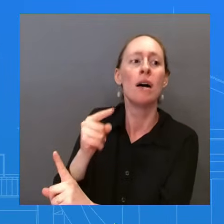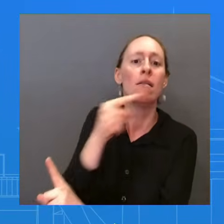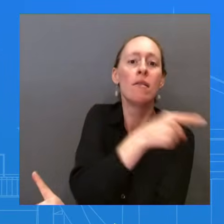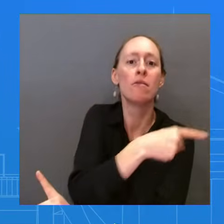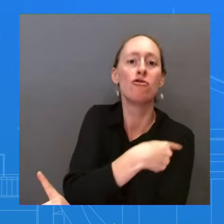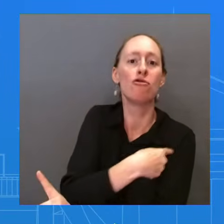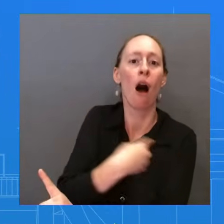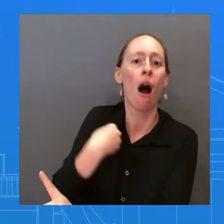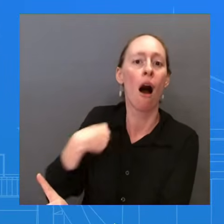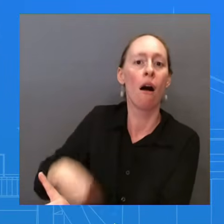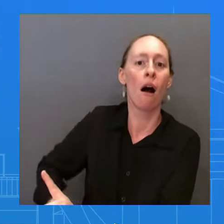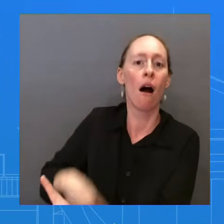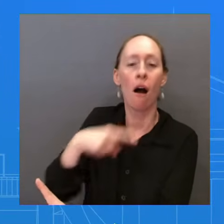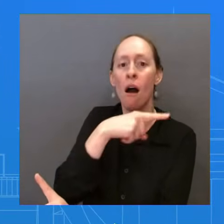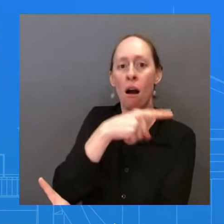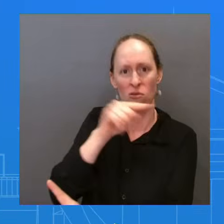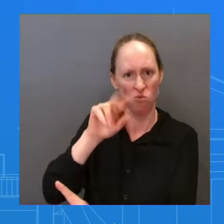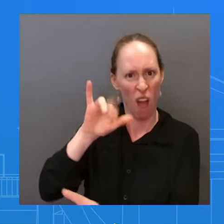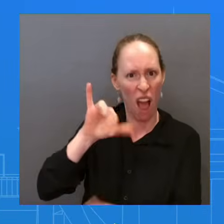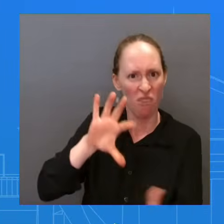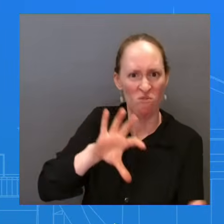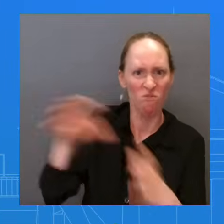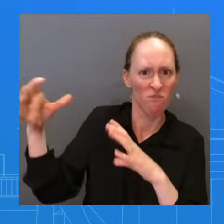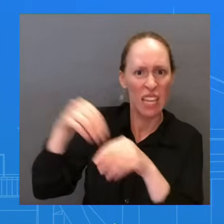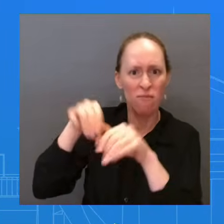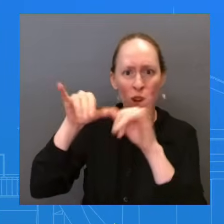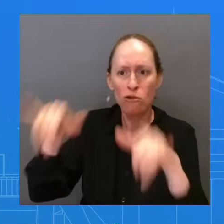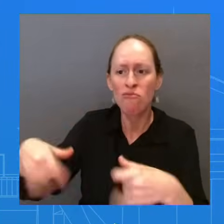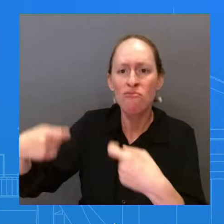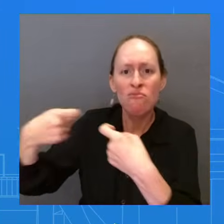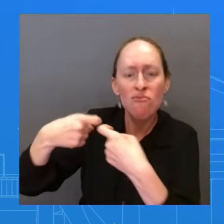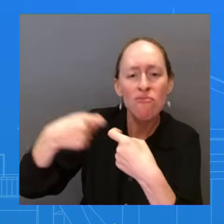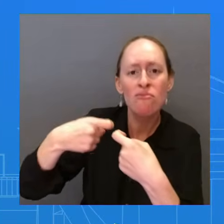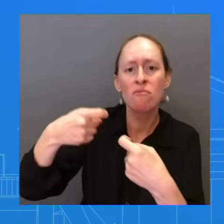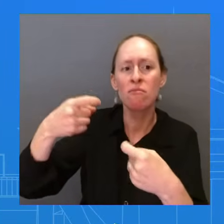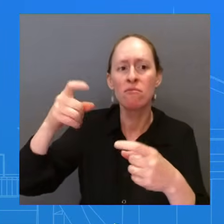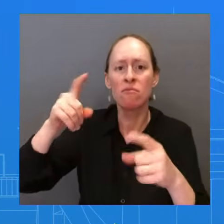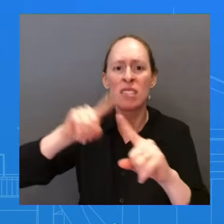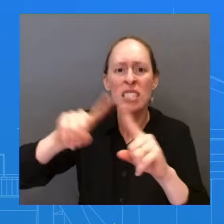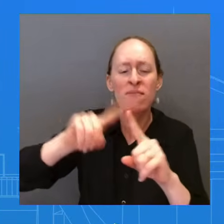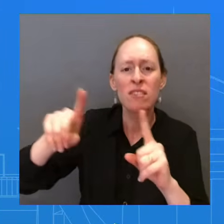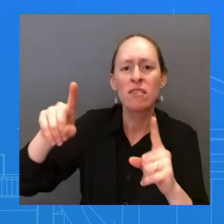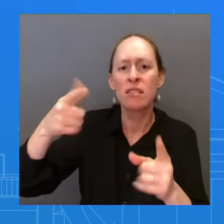as one of the largest Chinese cyberespionage campaigns. Do you know what has been targeted?